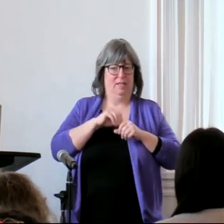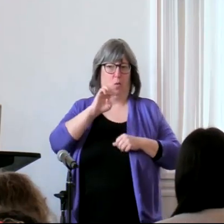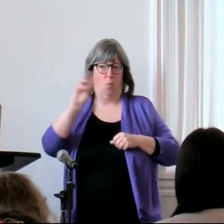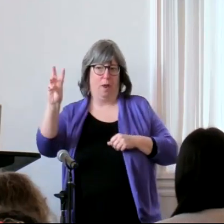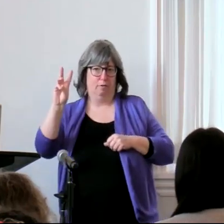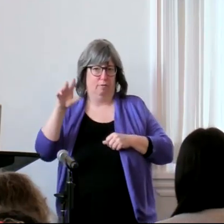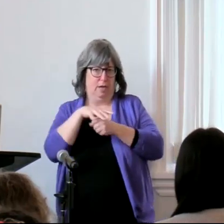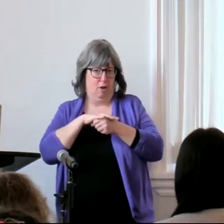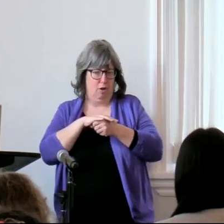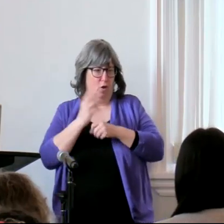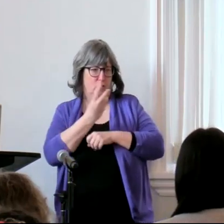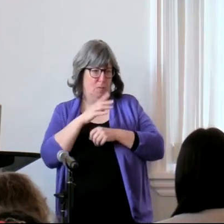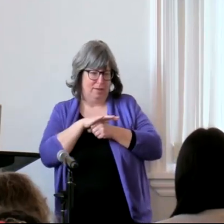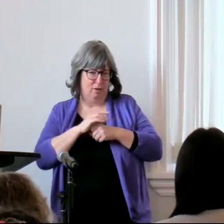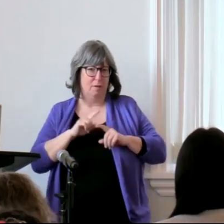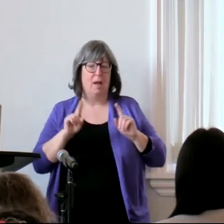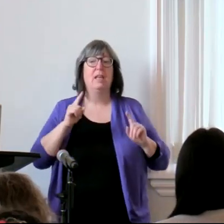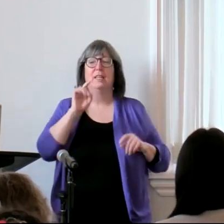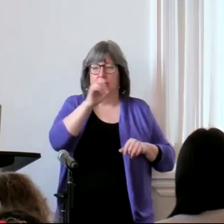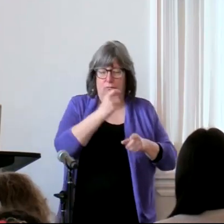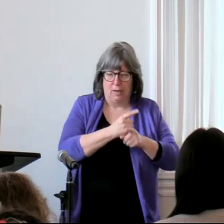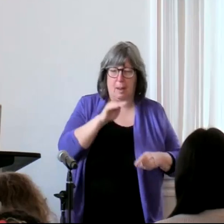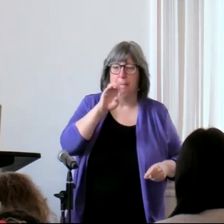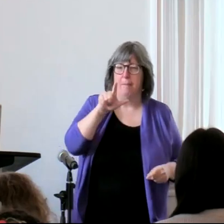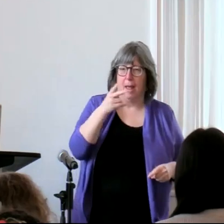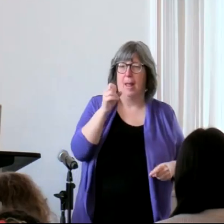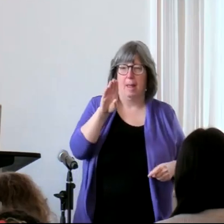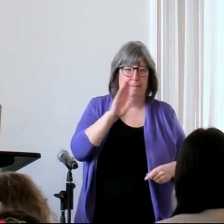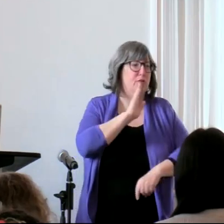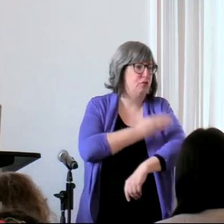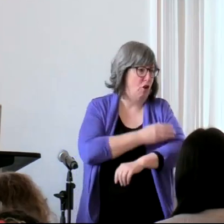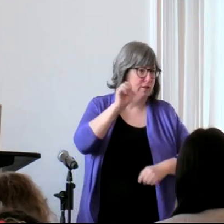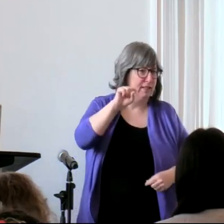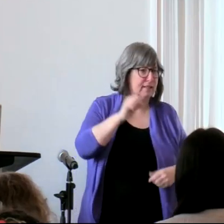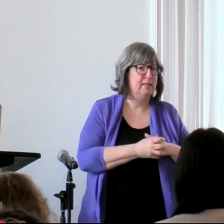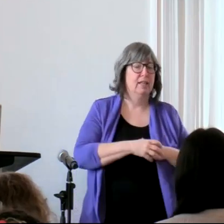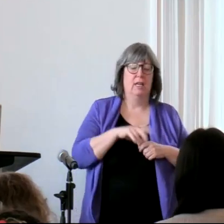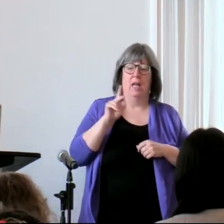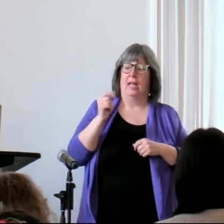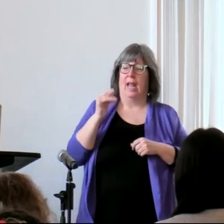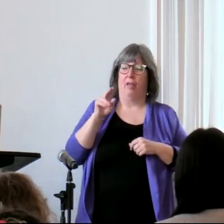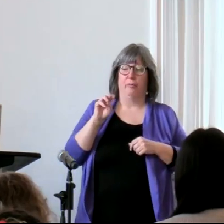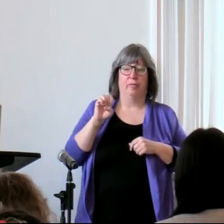And yes, she is Mel Hebb's daughter. Catherine has moved into a new role in the Canadian Cancer Society